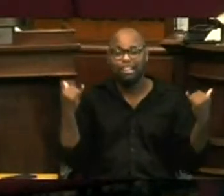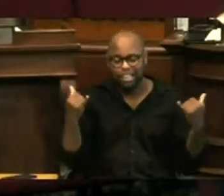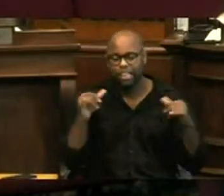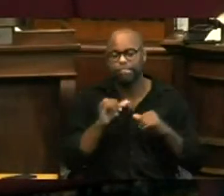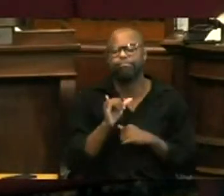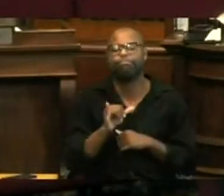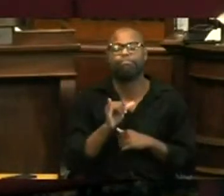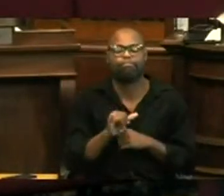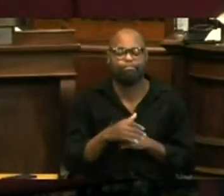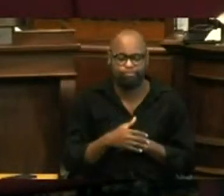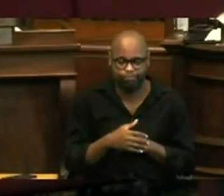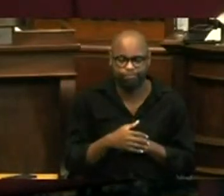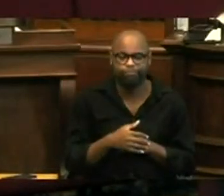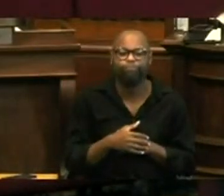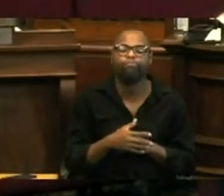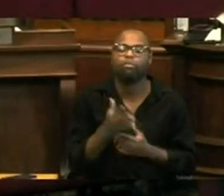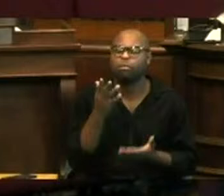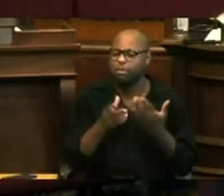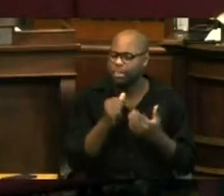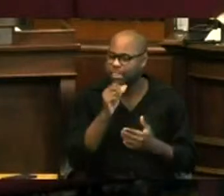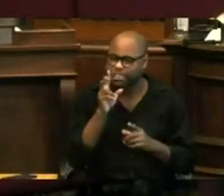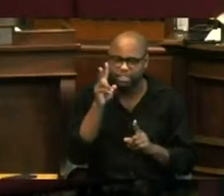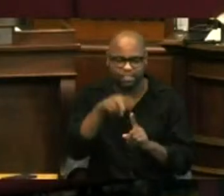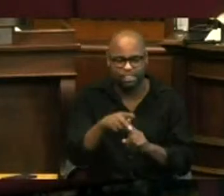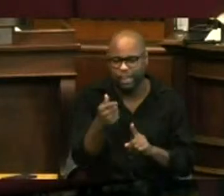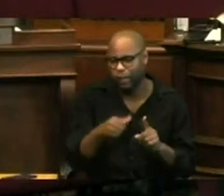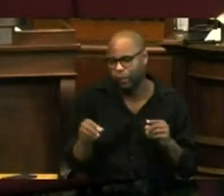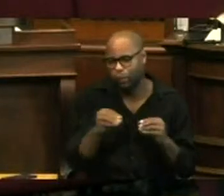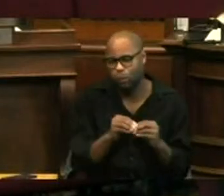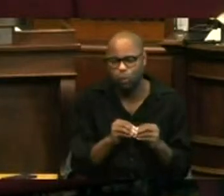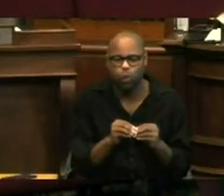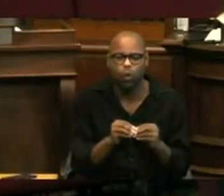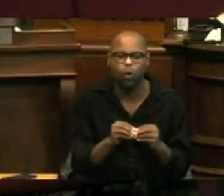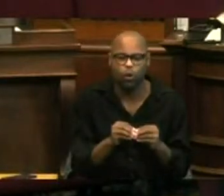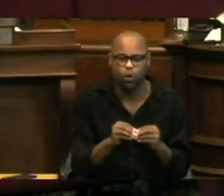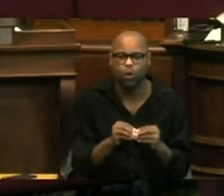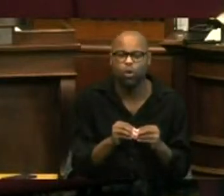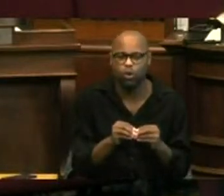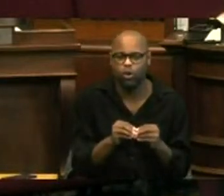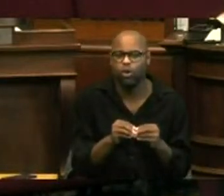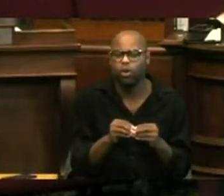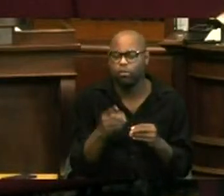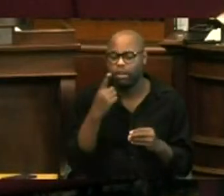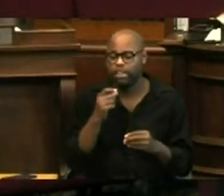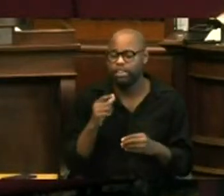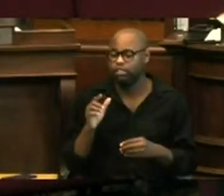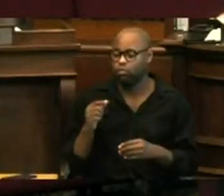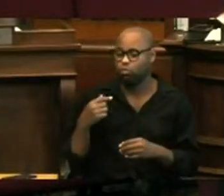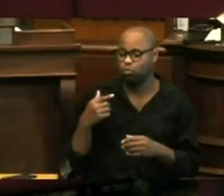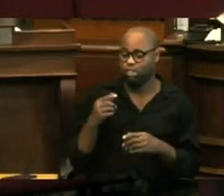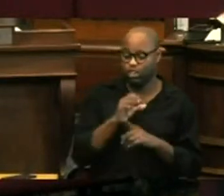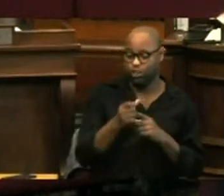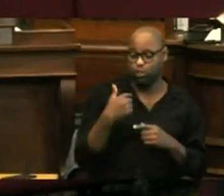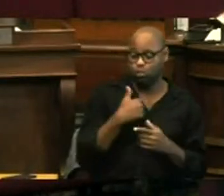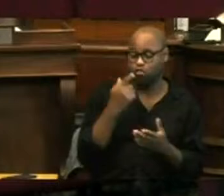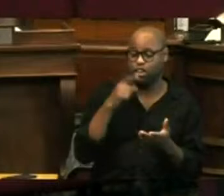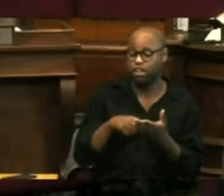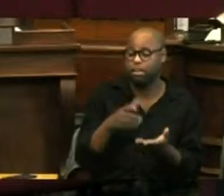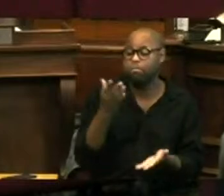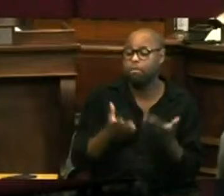reservoirs uncovered are now having to take a look at maybe that's not viable anymore